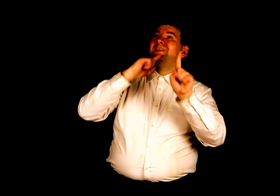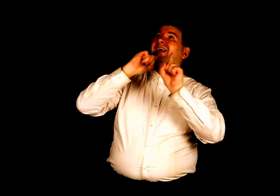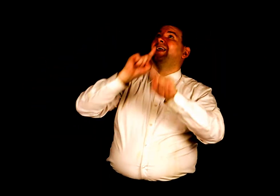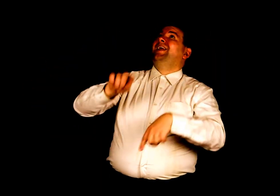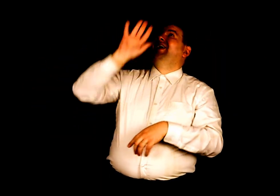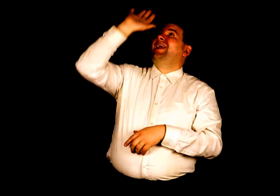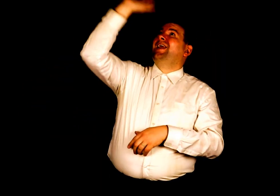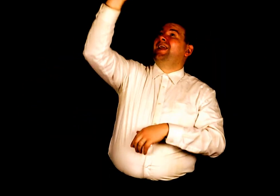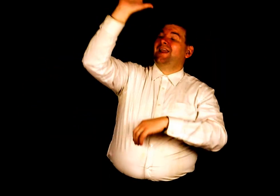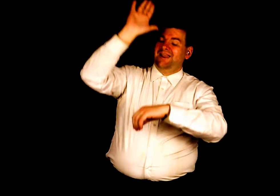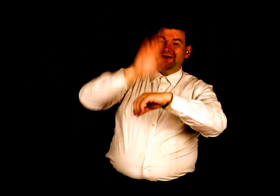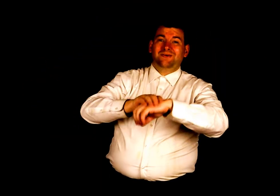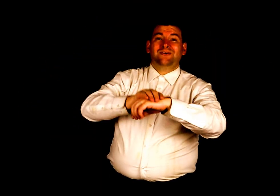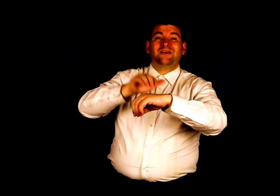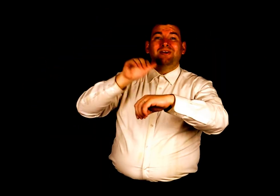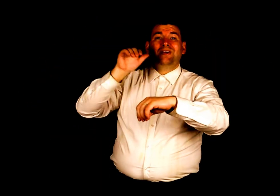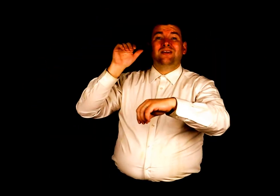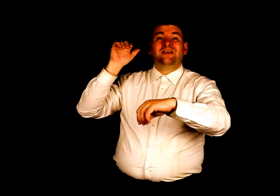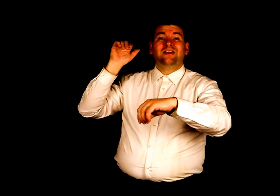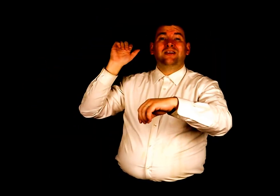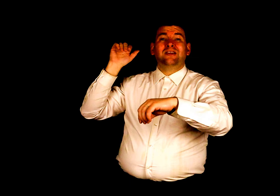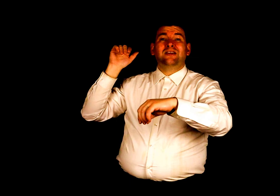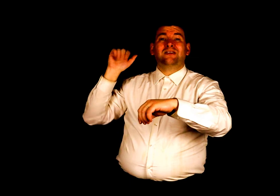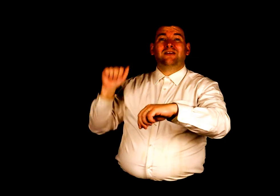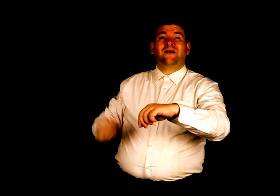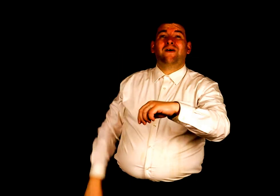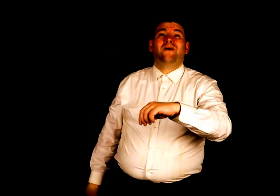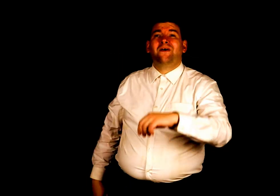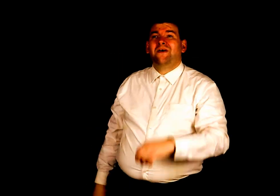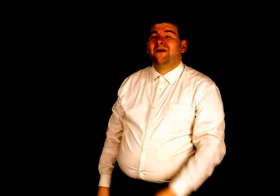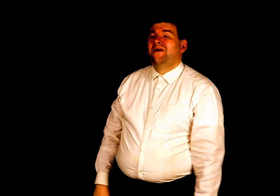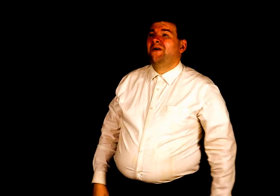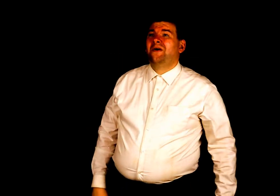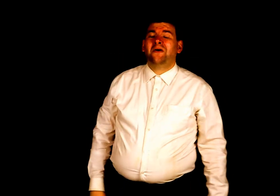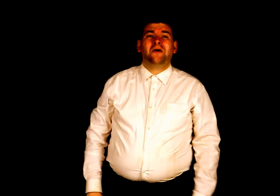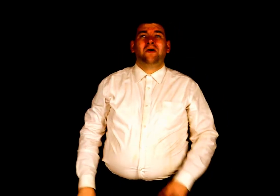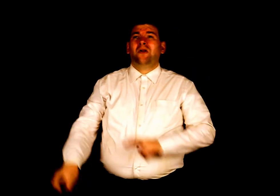when I answered His call.